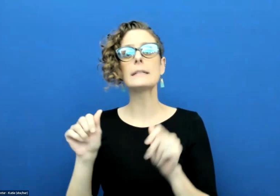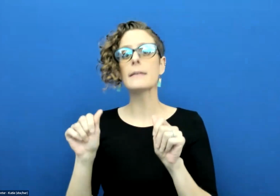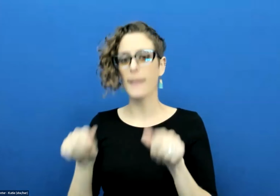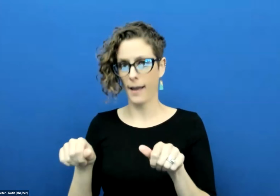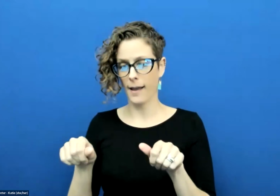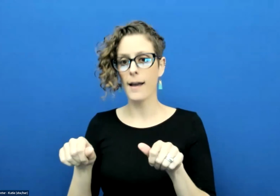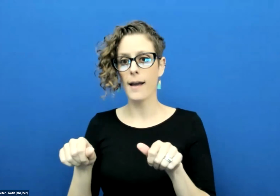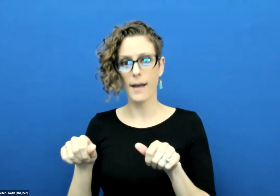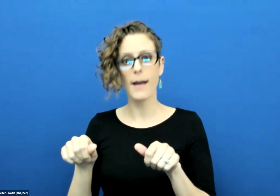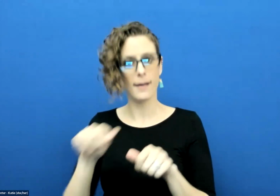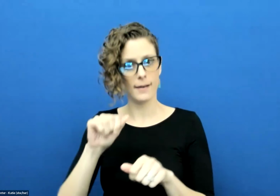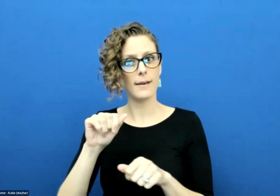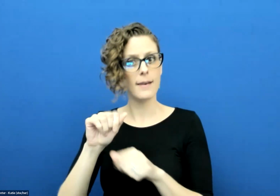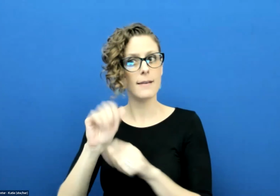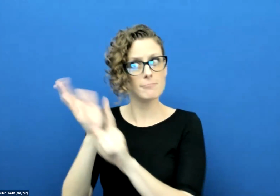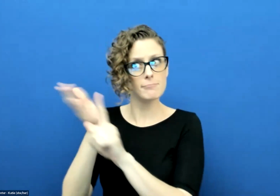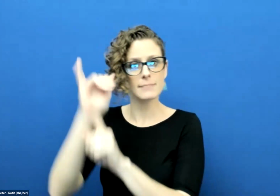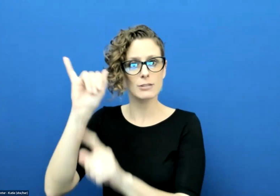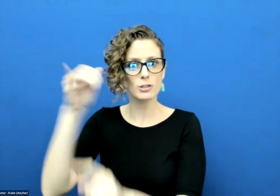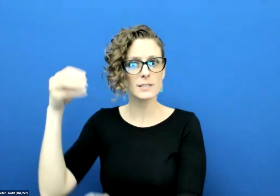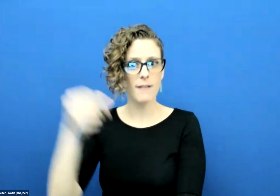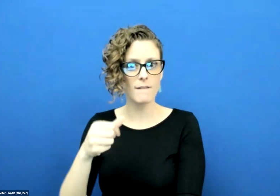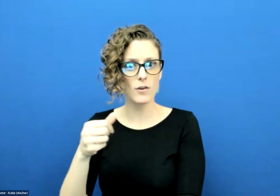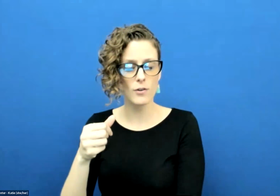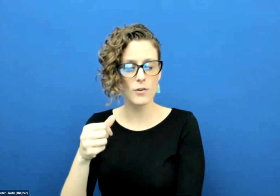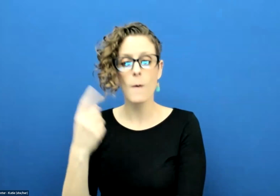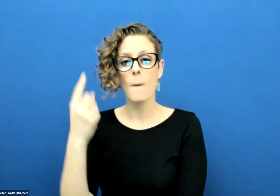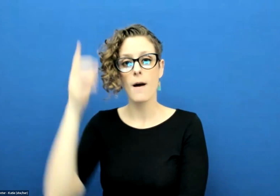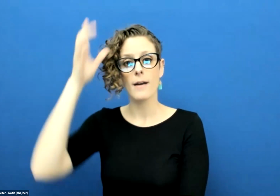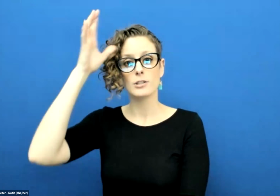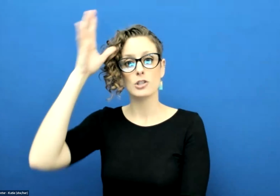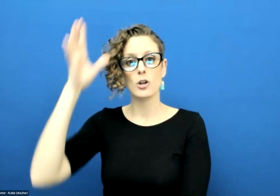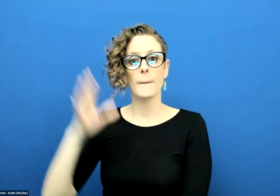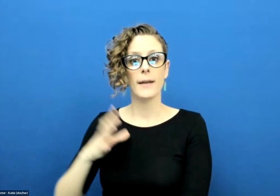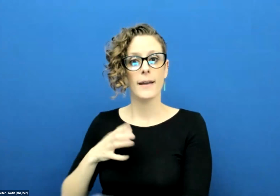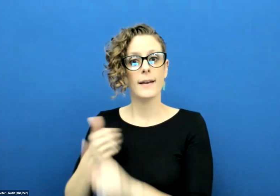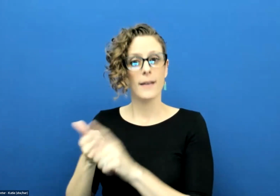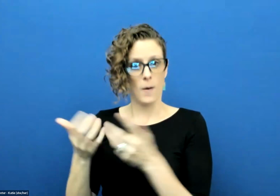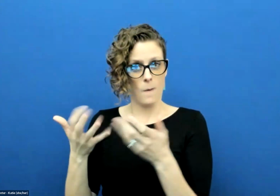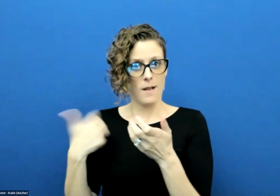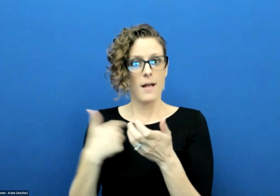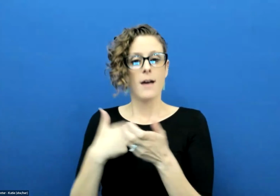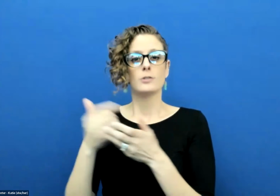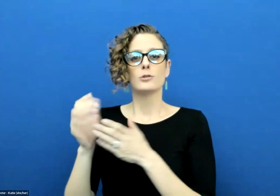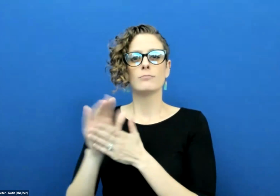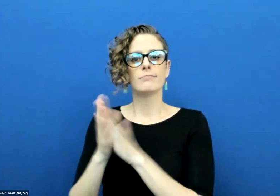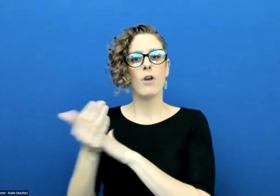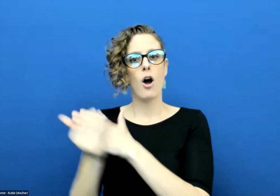things covered by insurance I know one gentleman who wanted us to automate the bed controls for